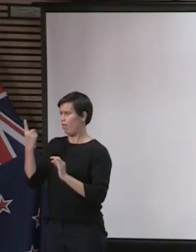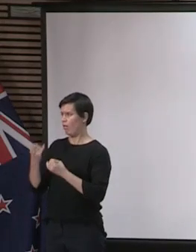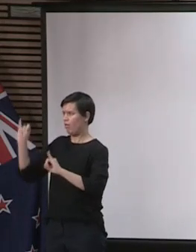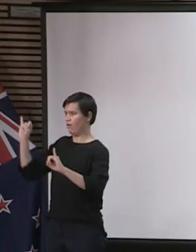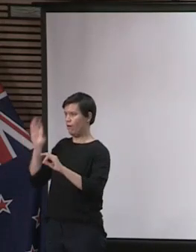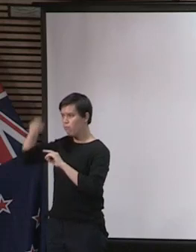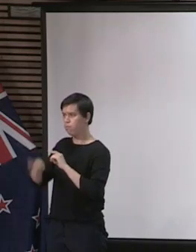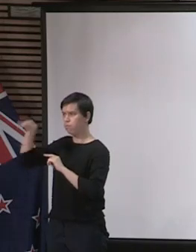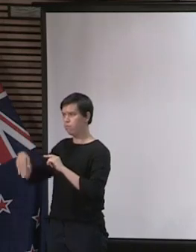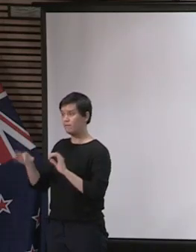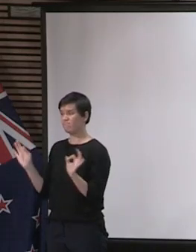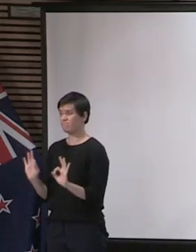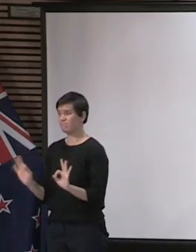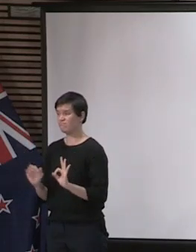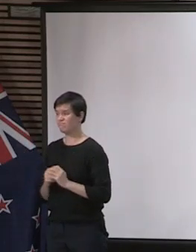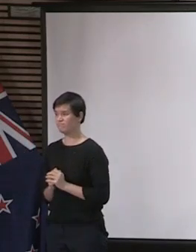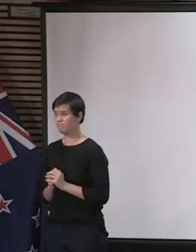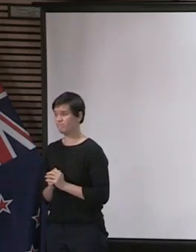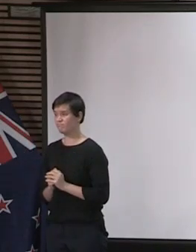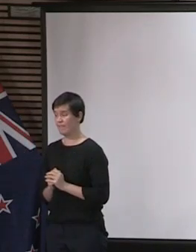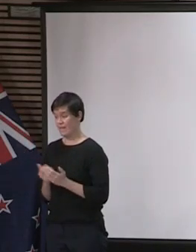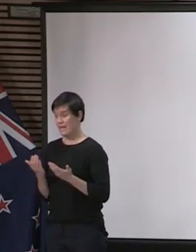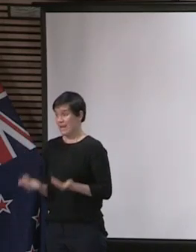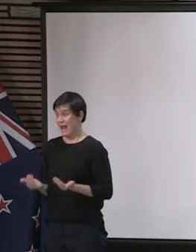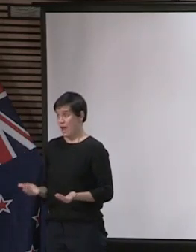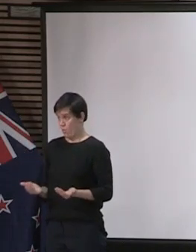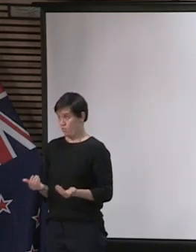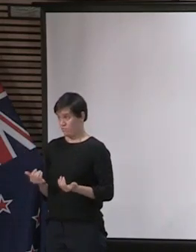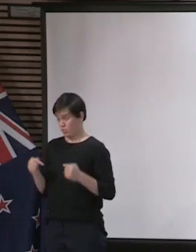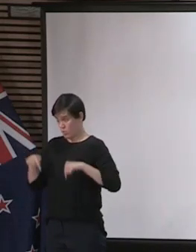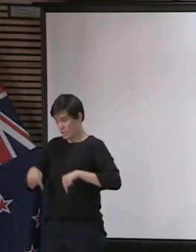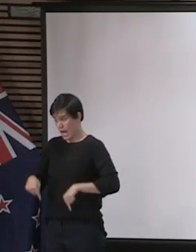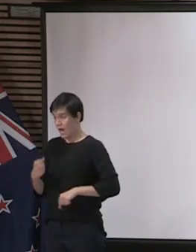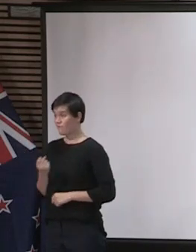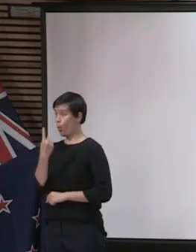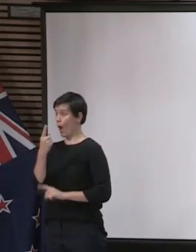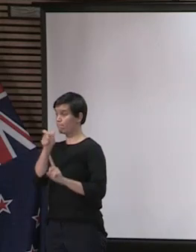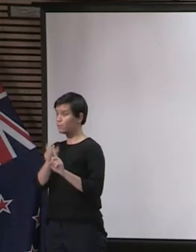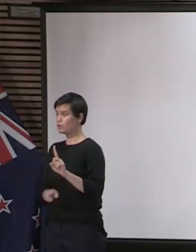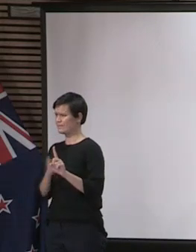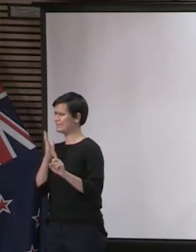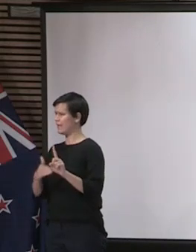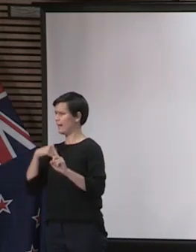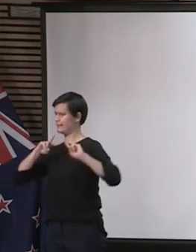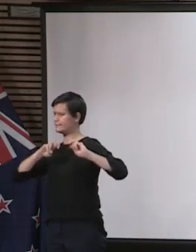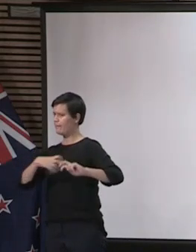been fairly consistent. You will have soon today we have narrowed down only to one case, we were undertaking a